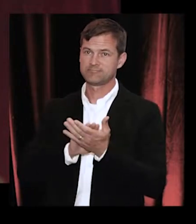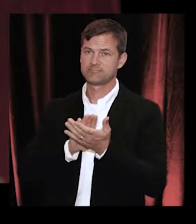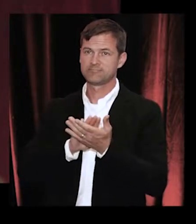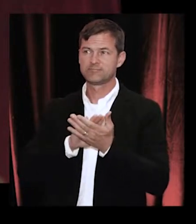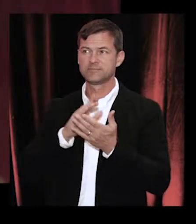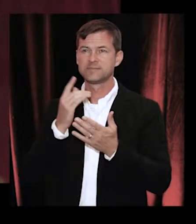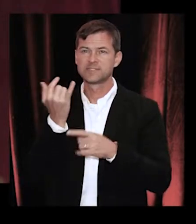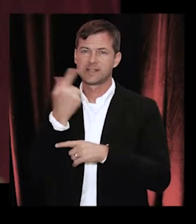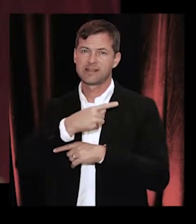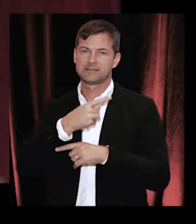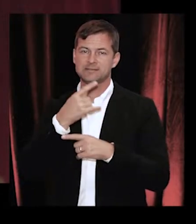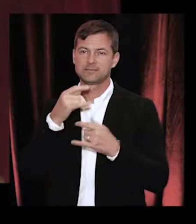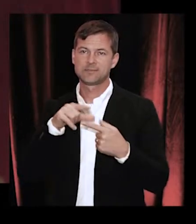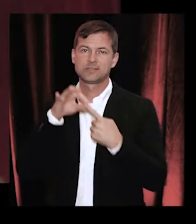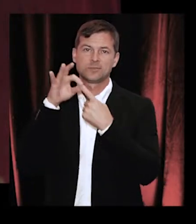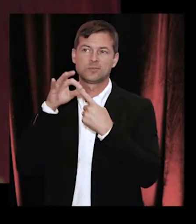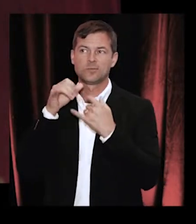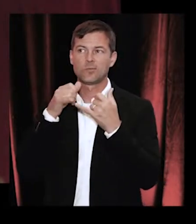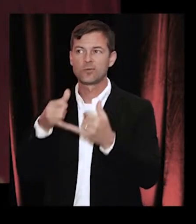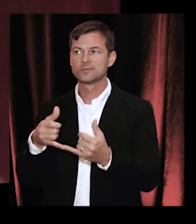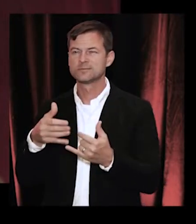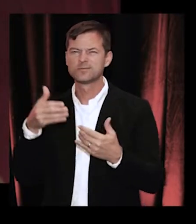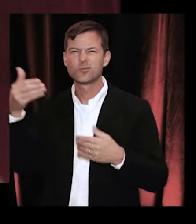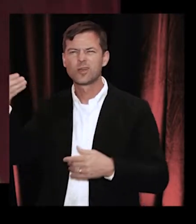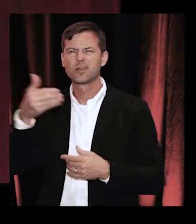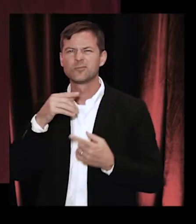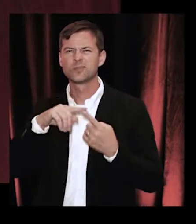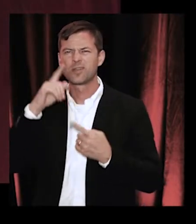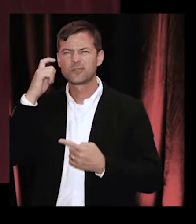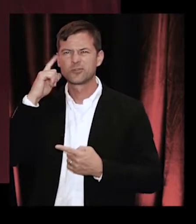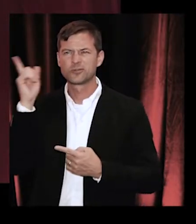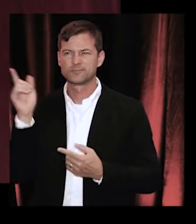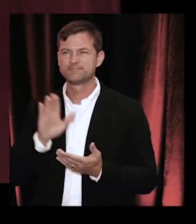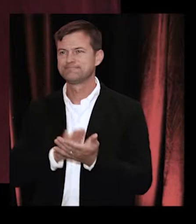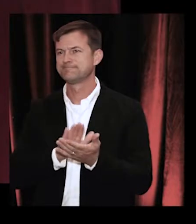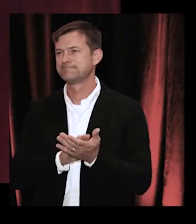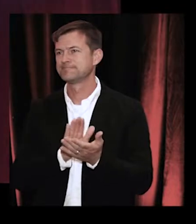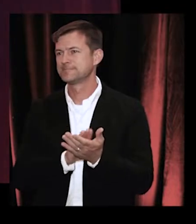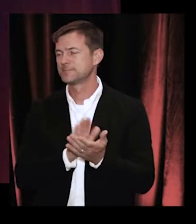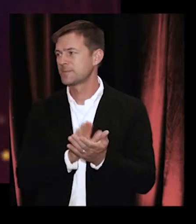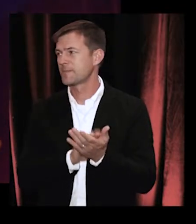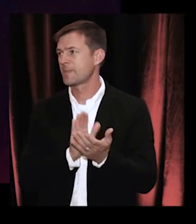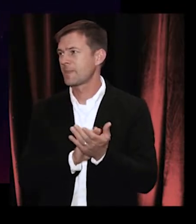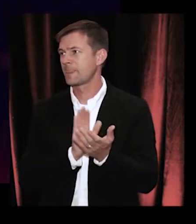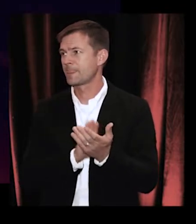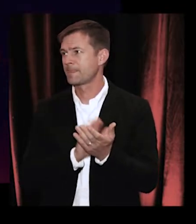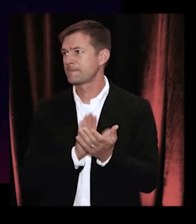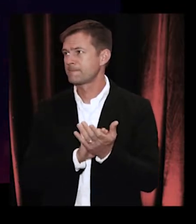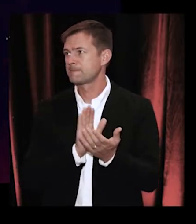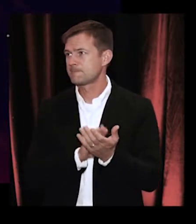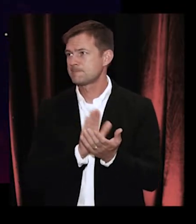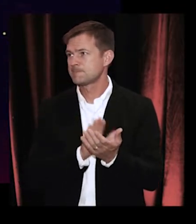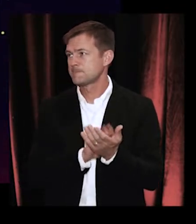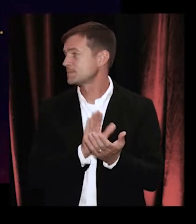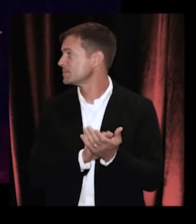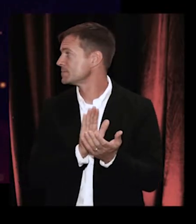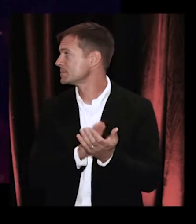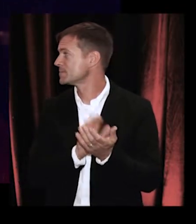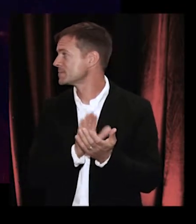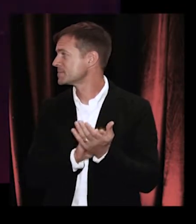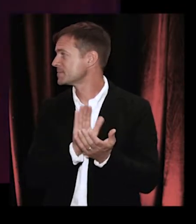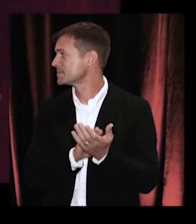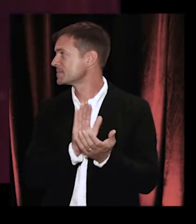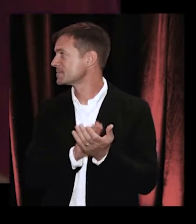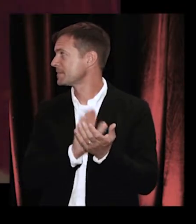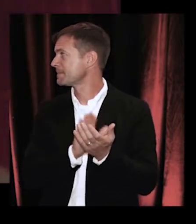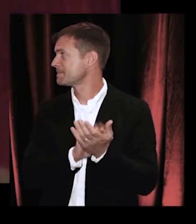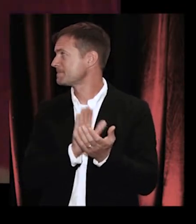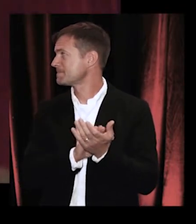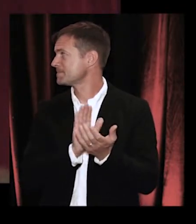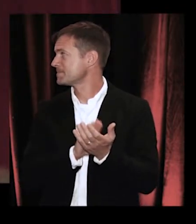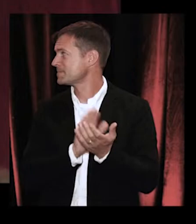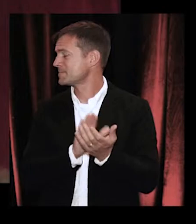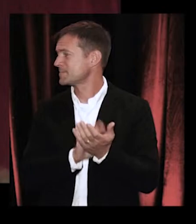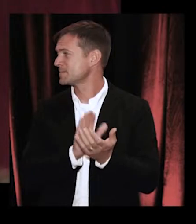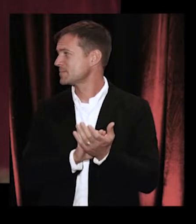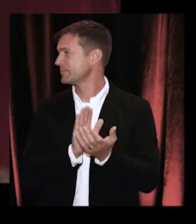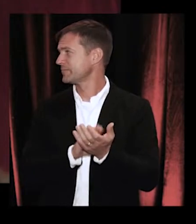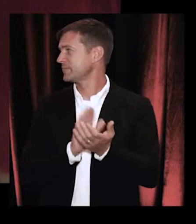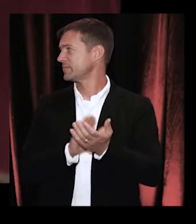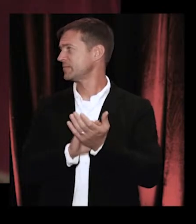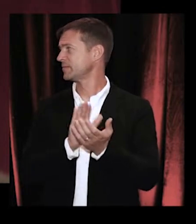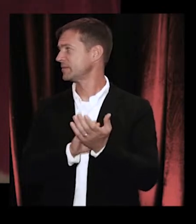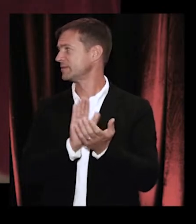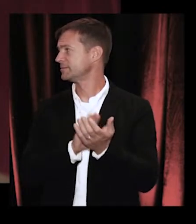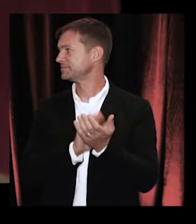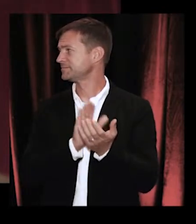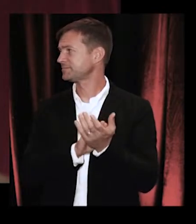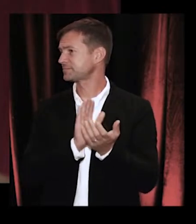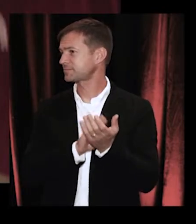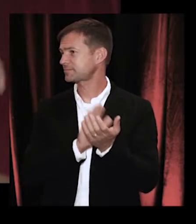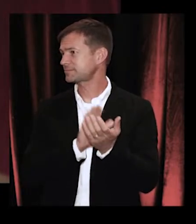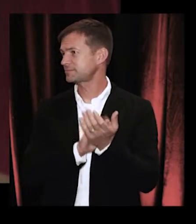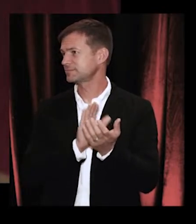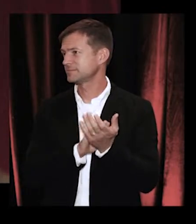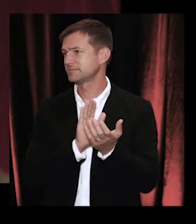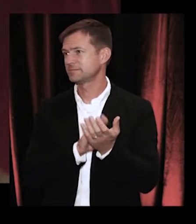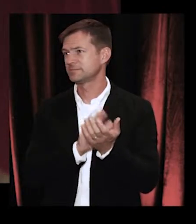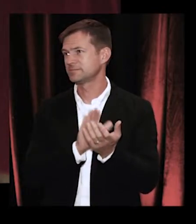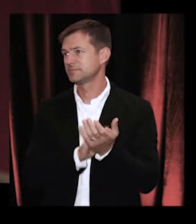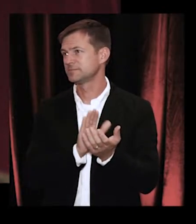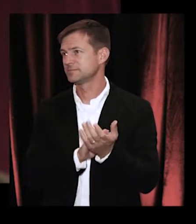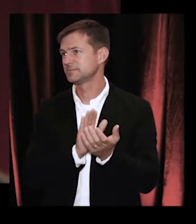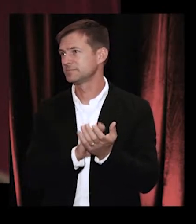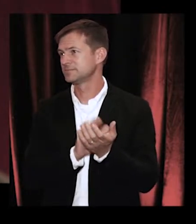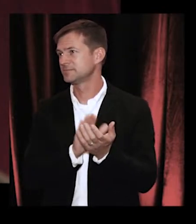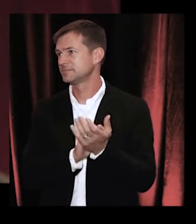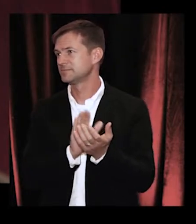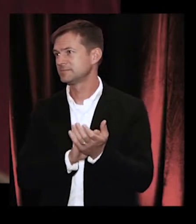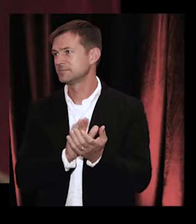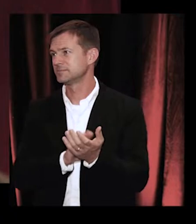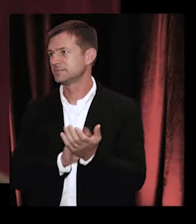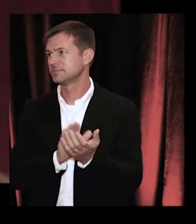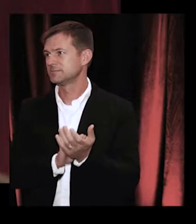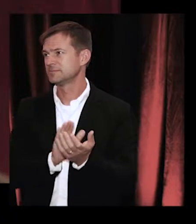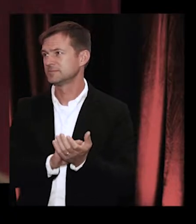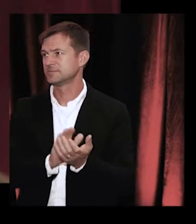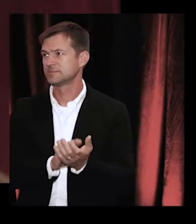Please welcome Governor Kay Ivey.